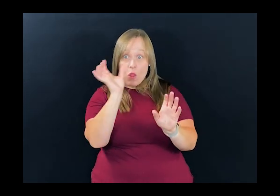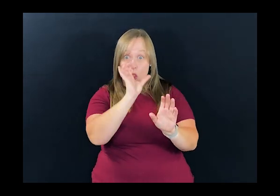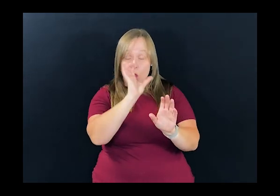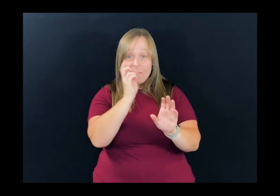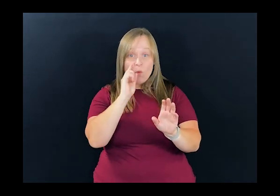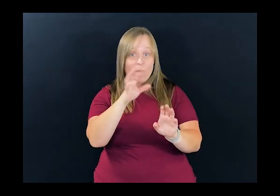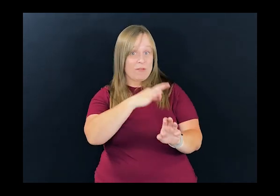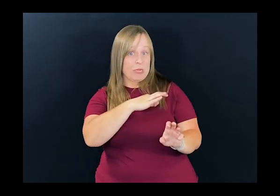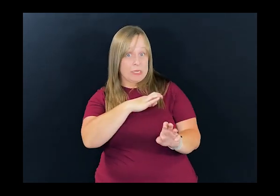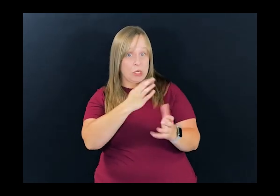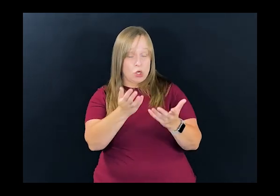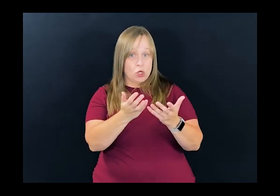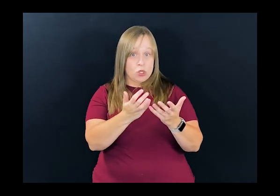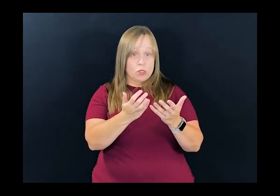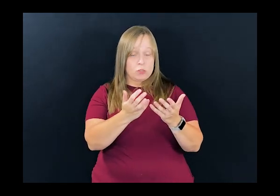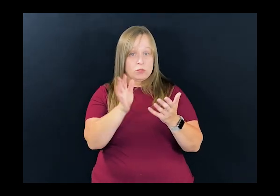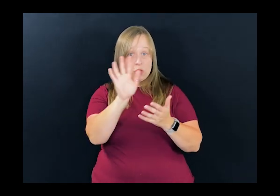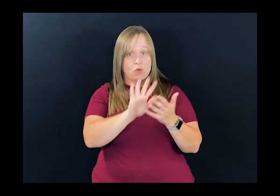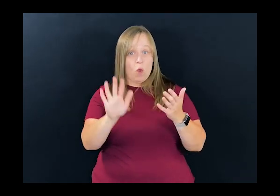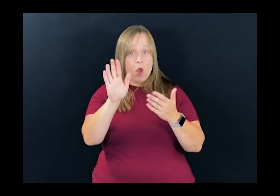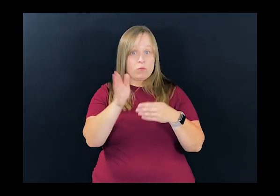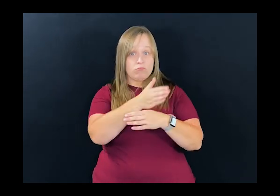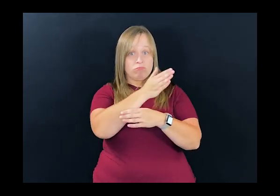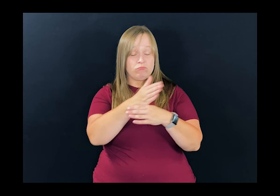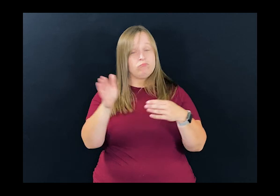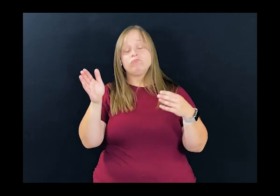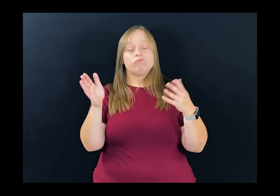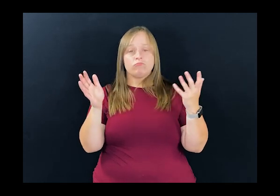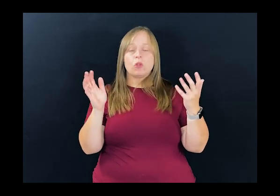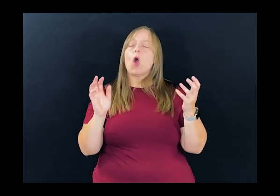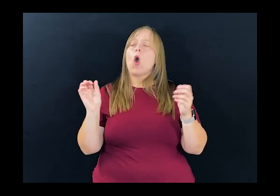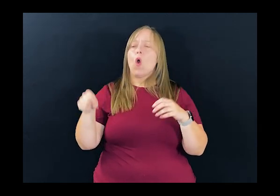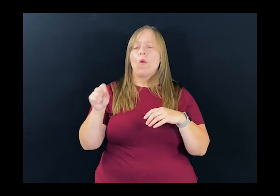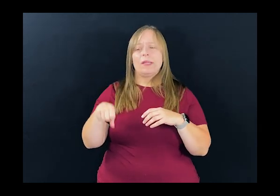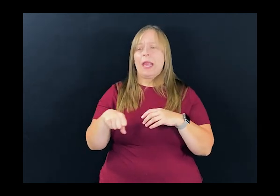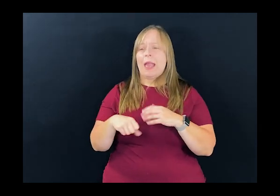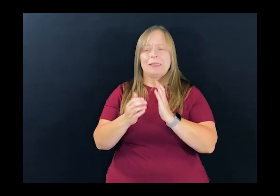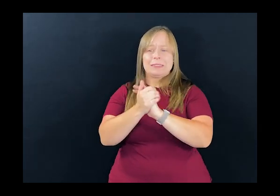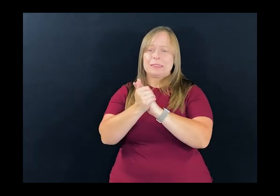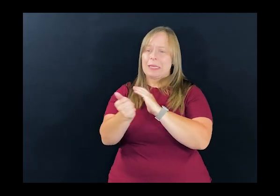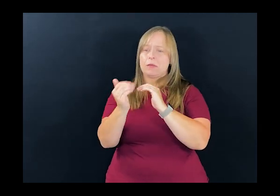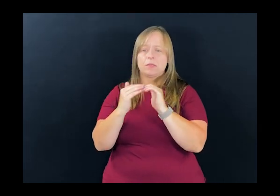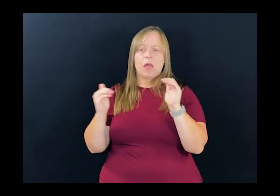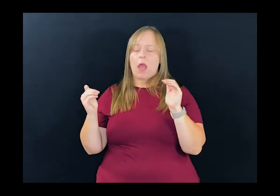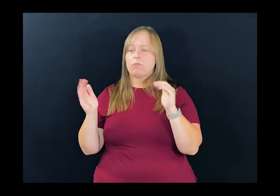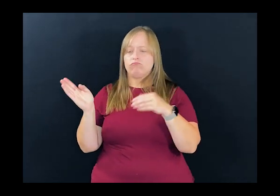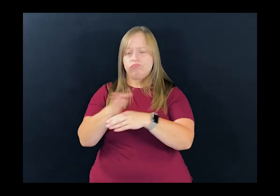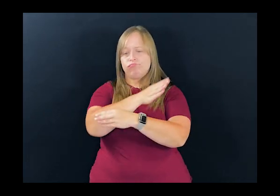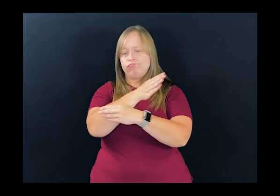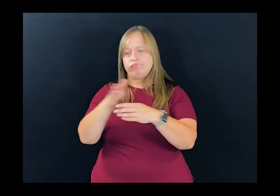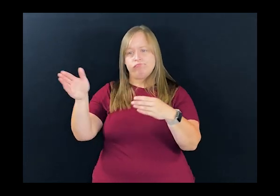for volunteers across the spectrum. [Donna] Across the spectrum. I mean just skillset is across the spectrum.